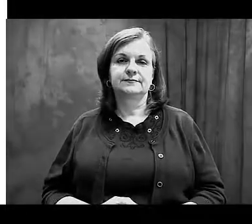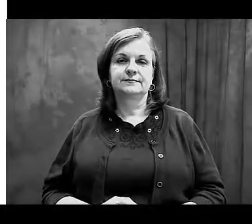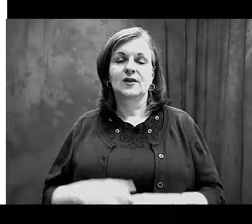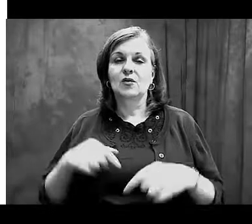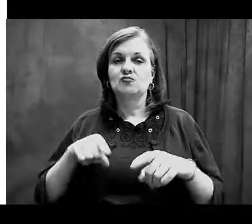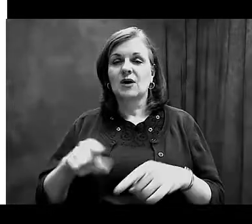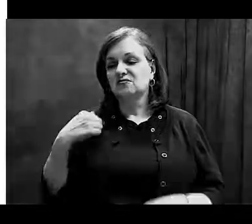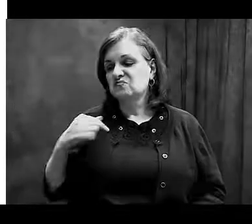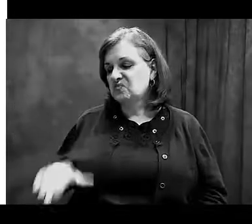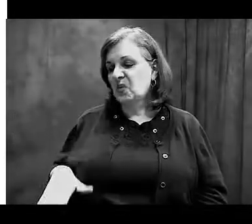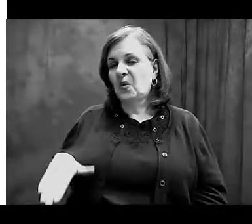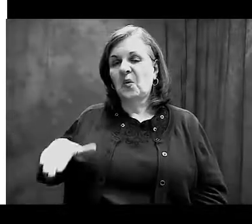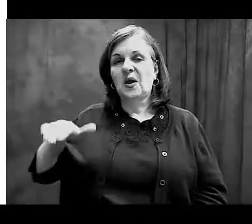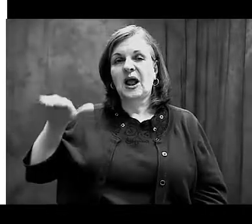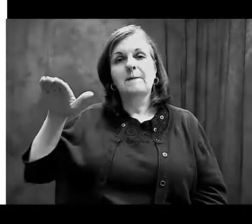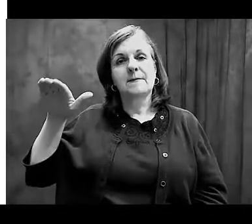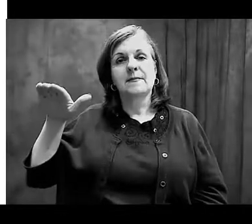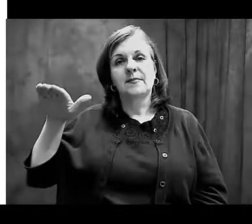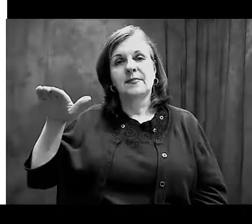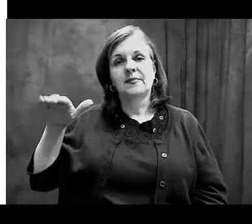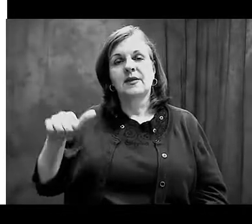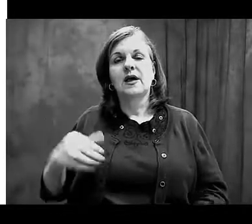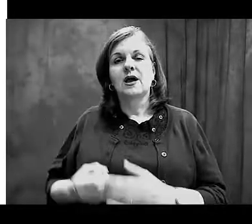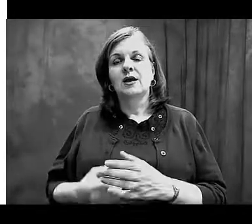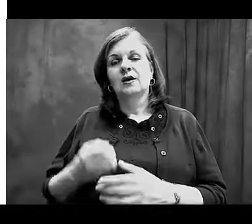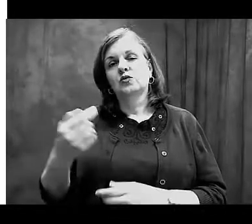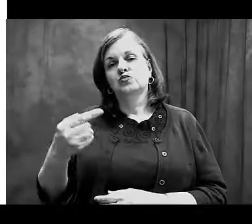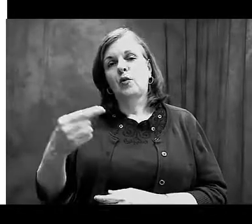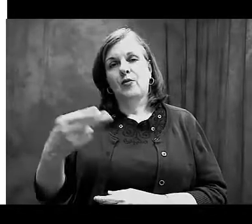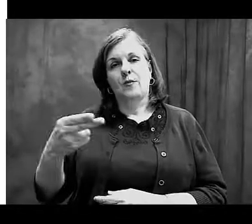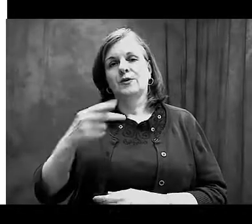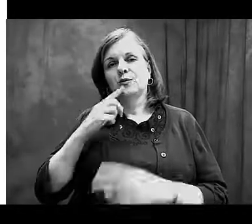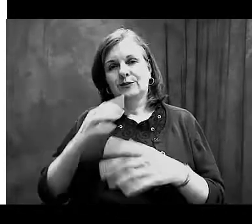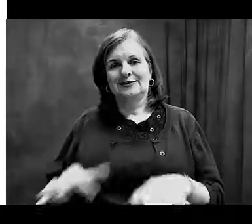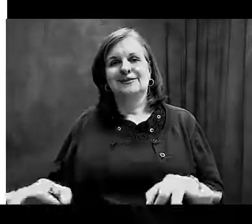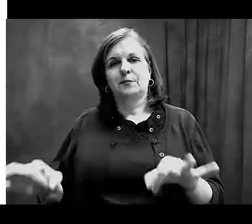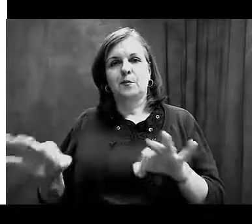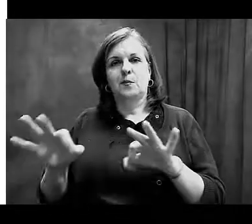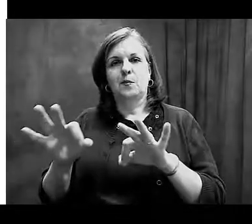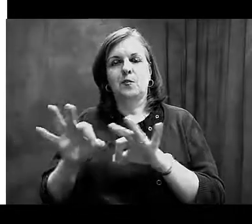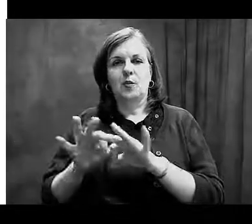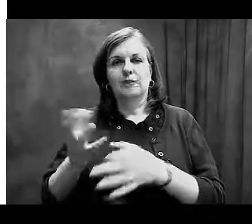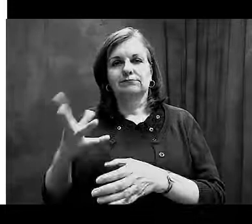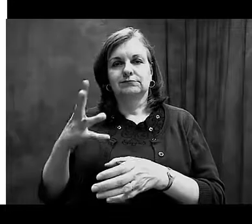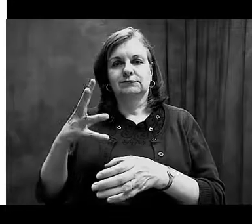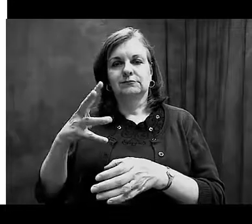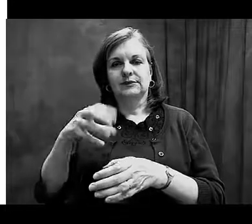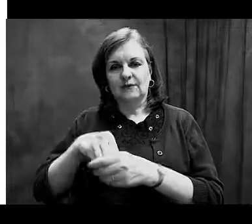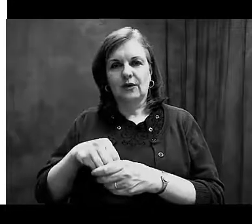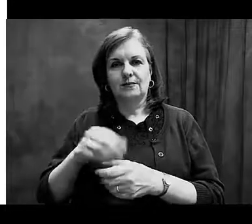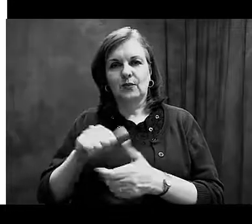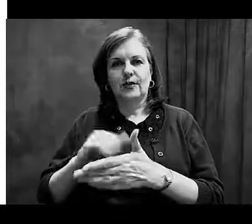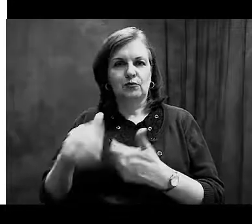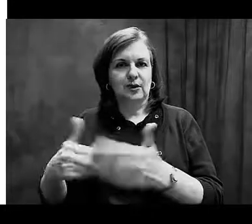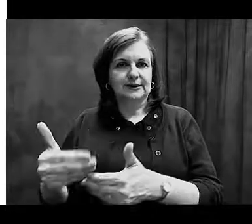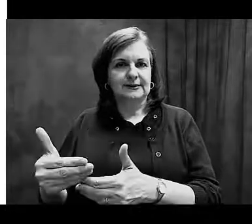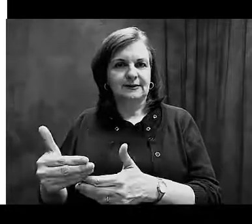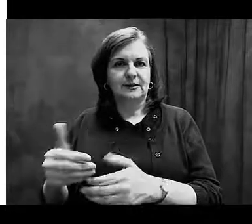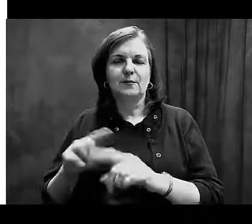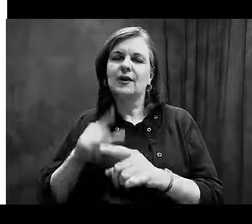throughout your adolescence and your growth spurts - growth hormone was a huge contributor to all of that